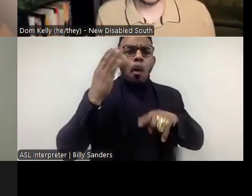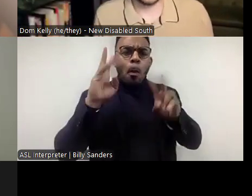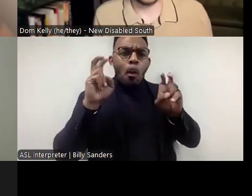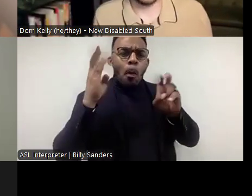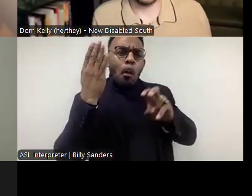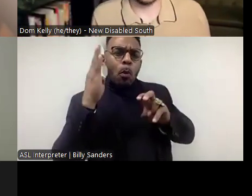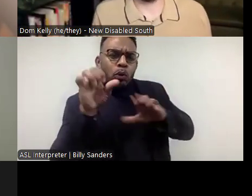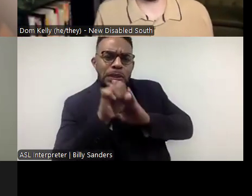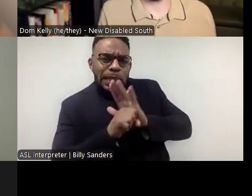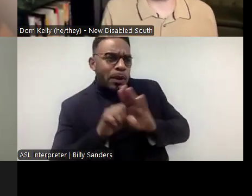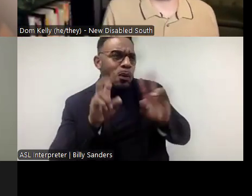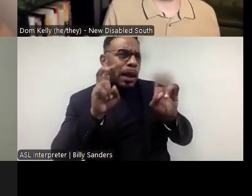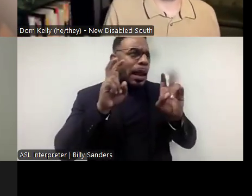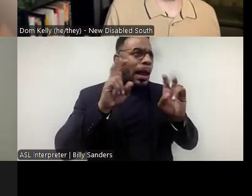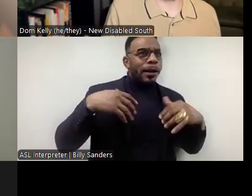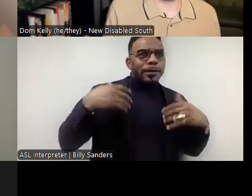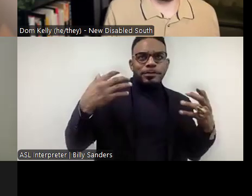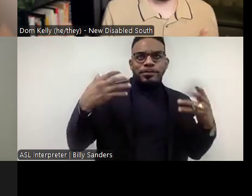in the past we could say, we can rely on blue states, we